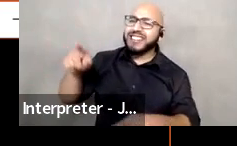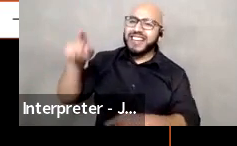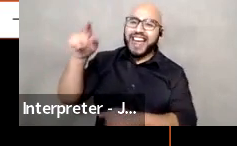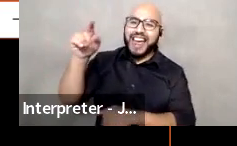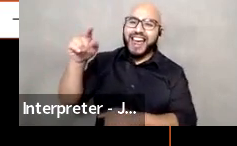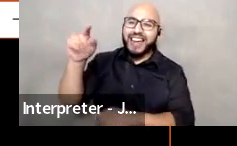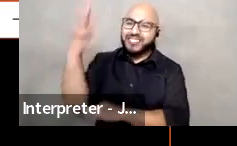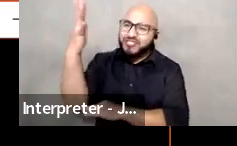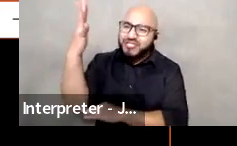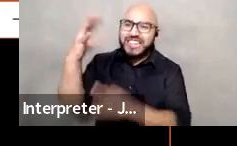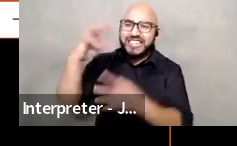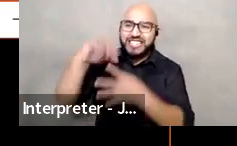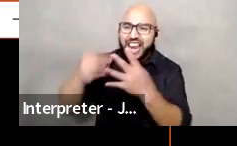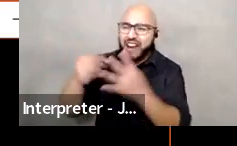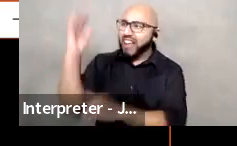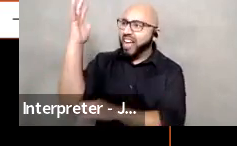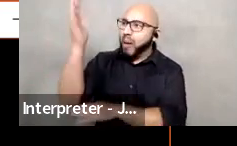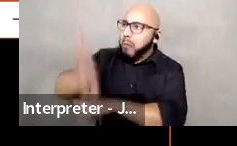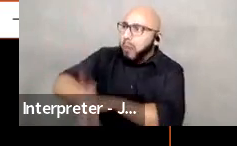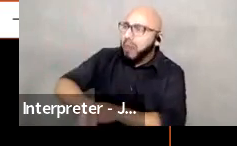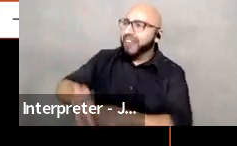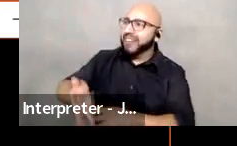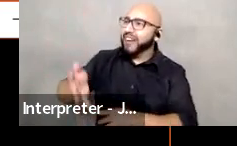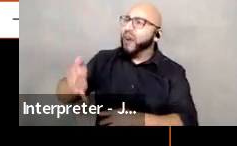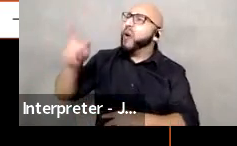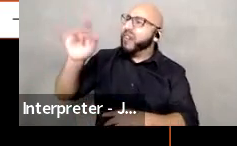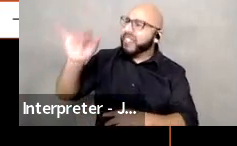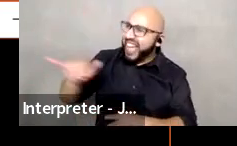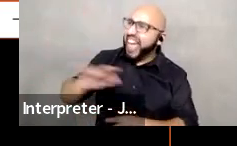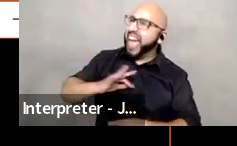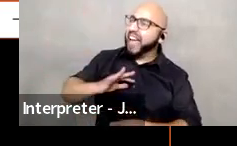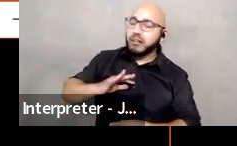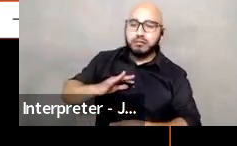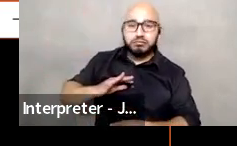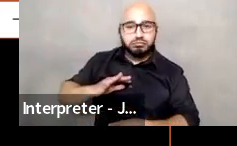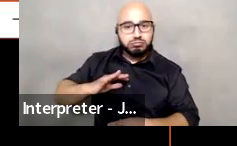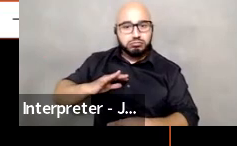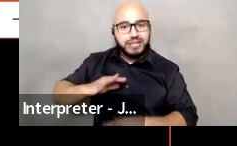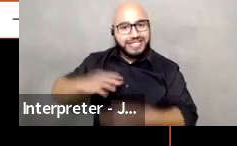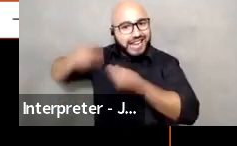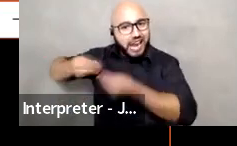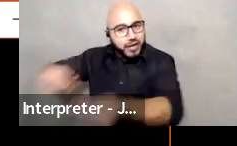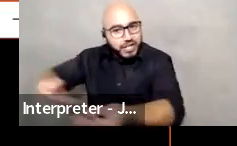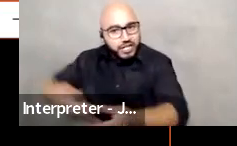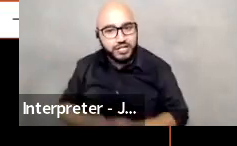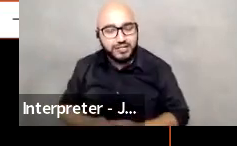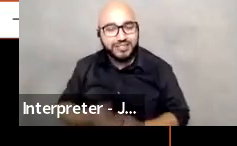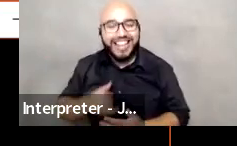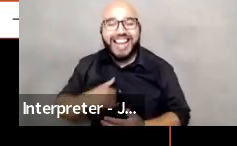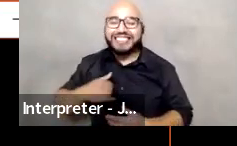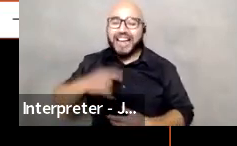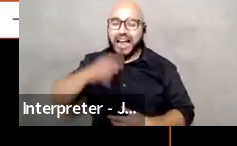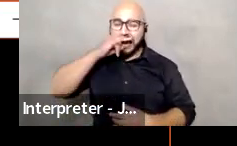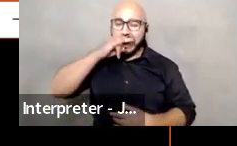That's a heritage version of the past. Now those are little children. Versions of. Of heritage.